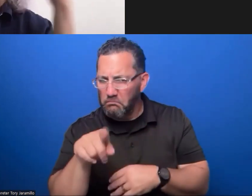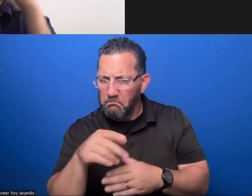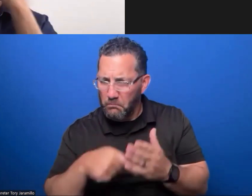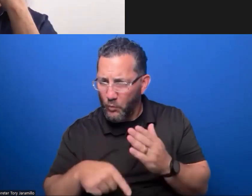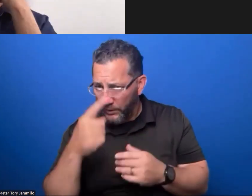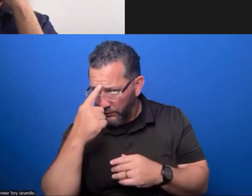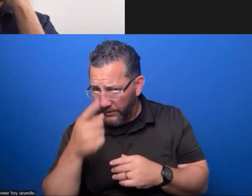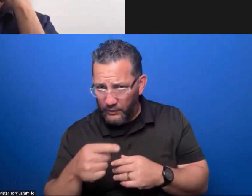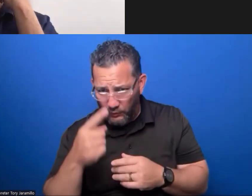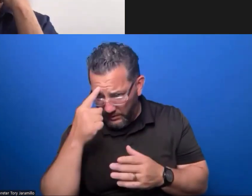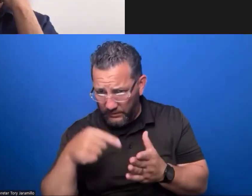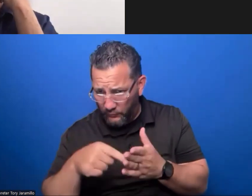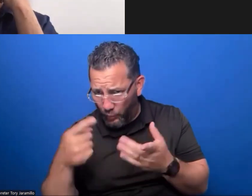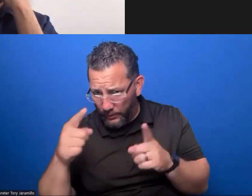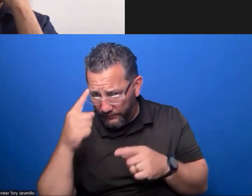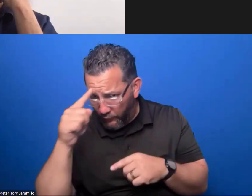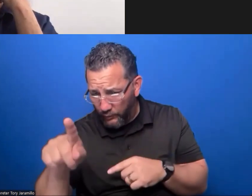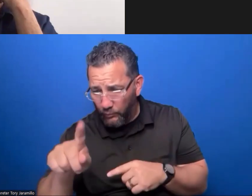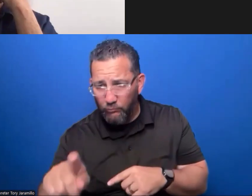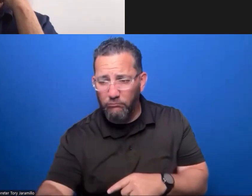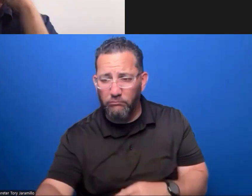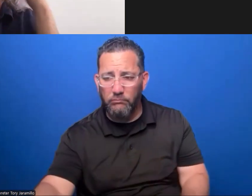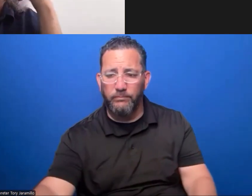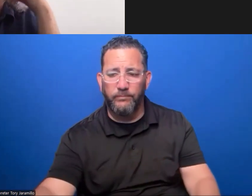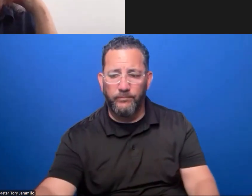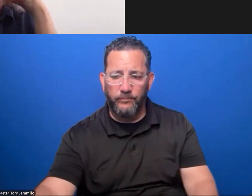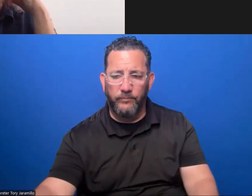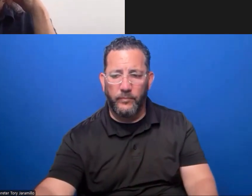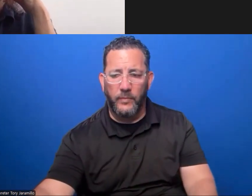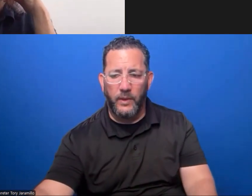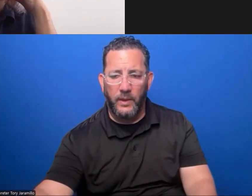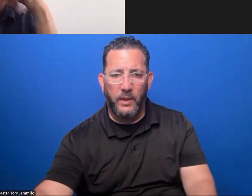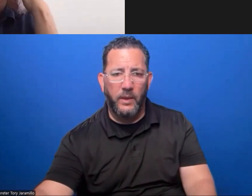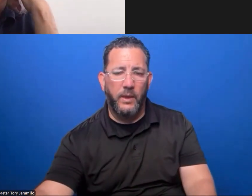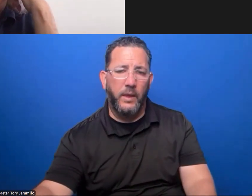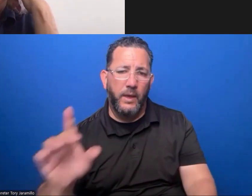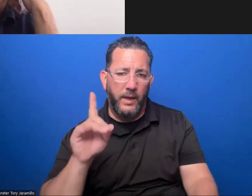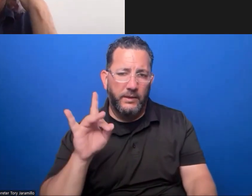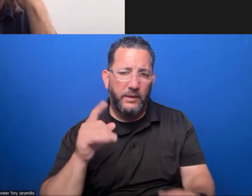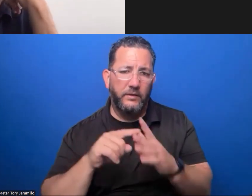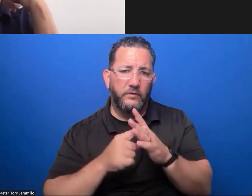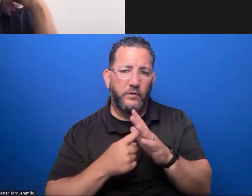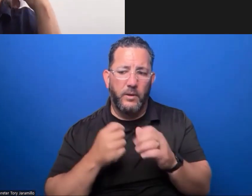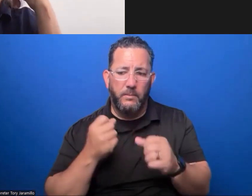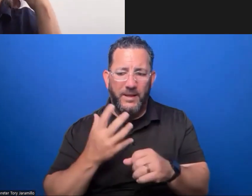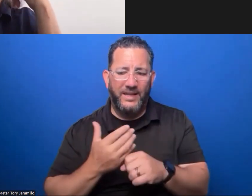you? So, because I did, I started many, many decades ago